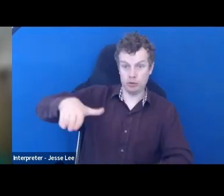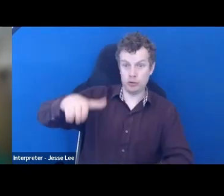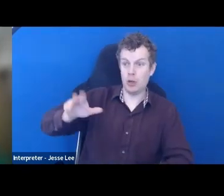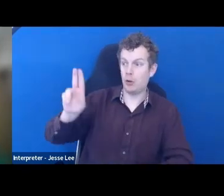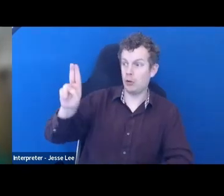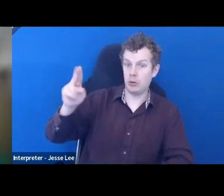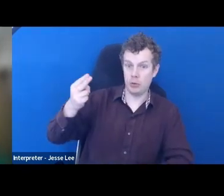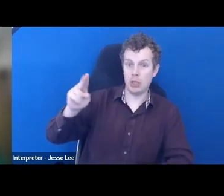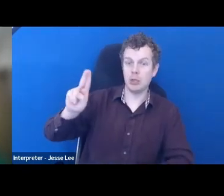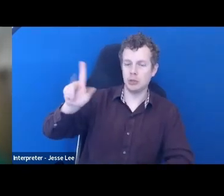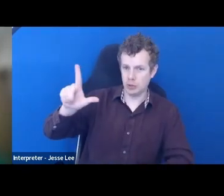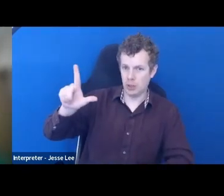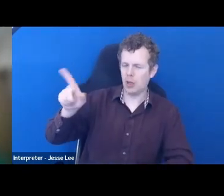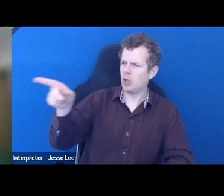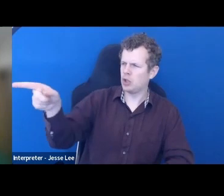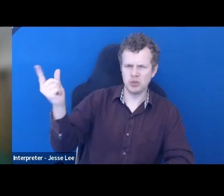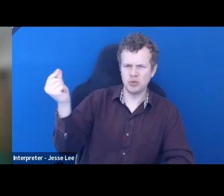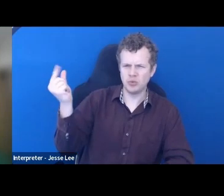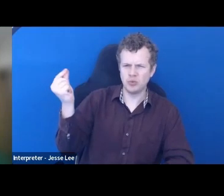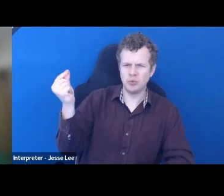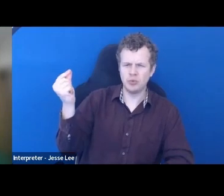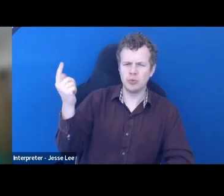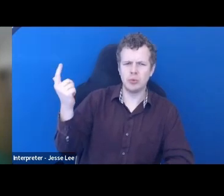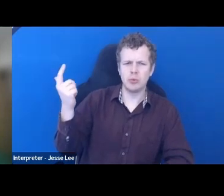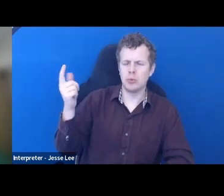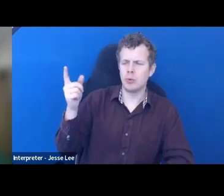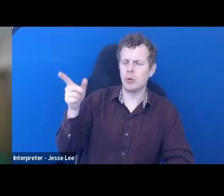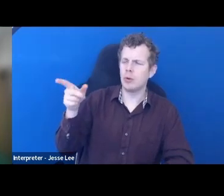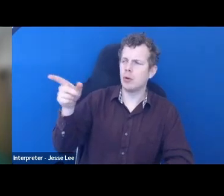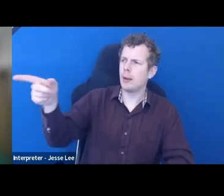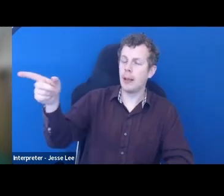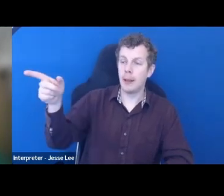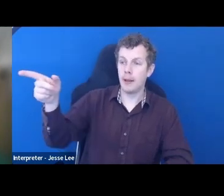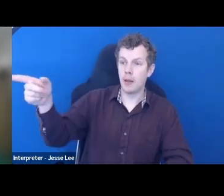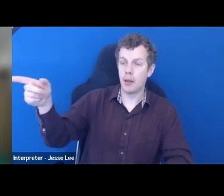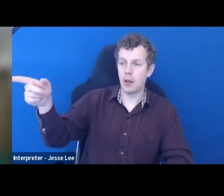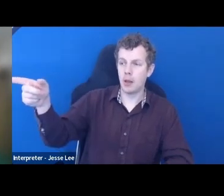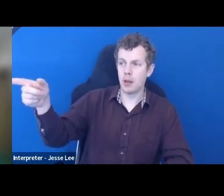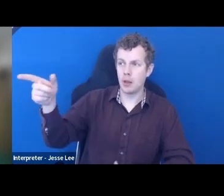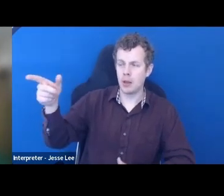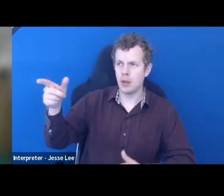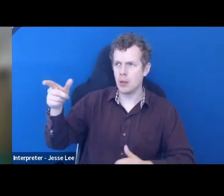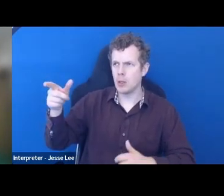And specifically decision-making regarding whether or not to pursue hearing aid,